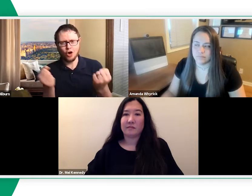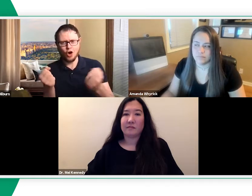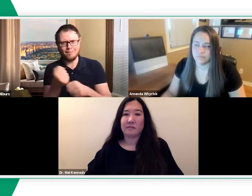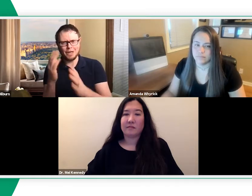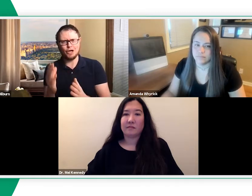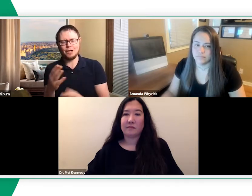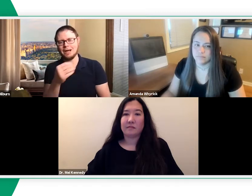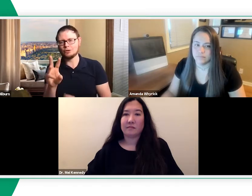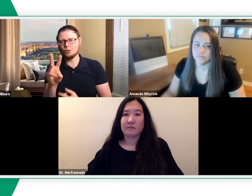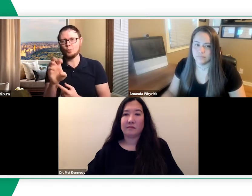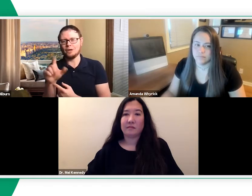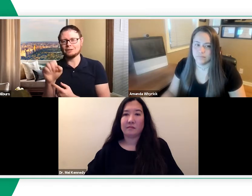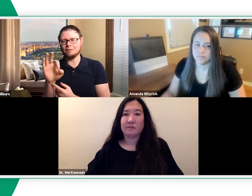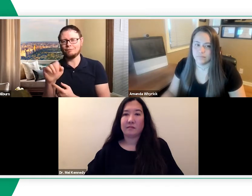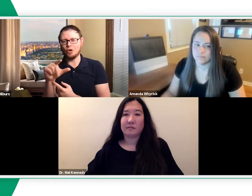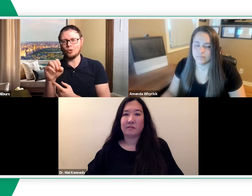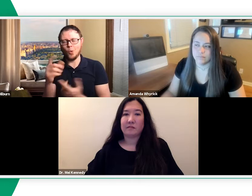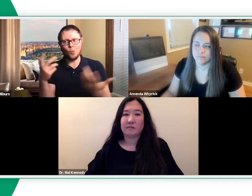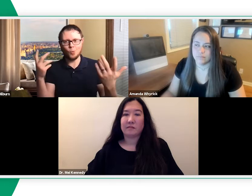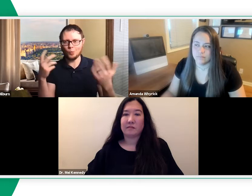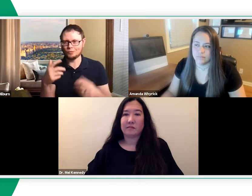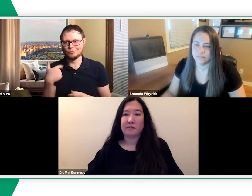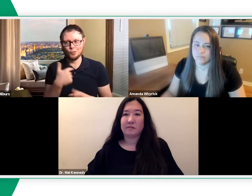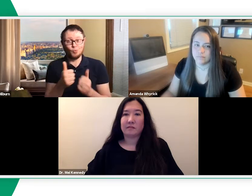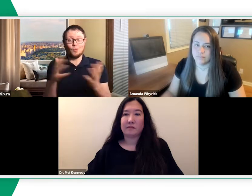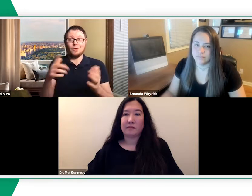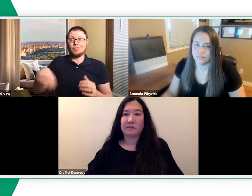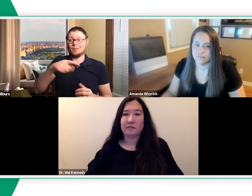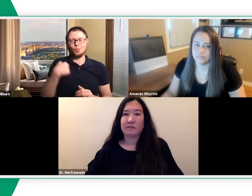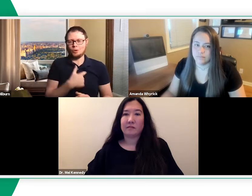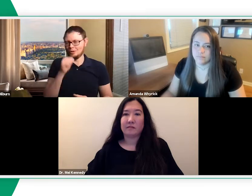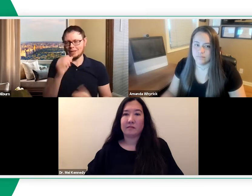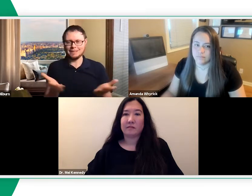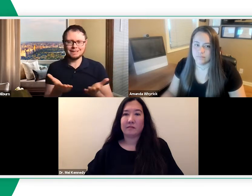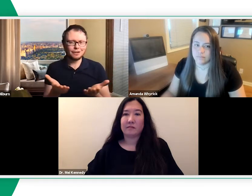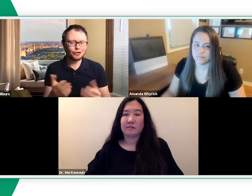us, General Motors, and Wells Fargo.